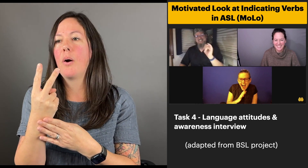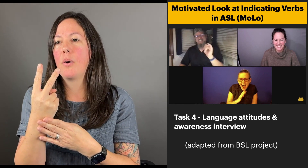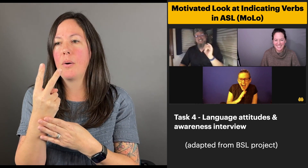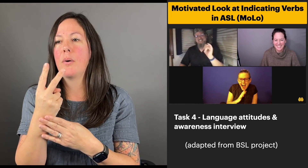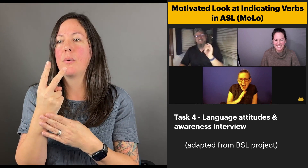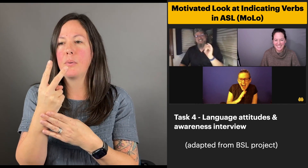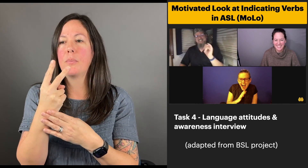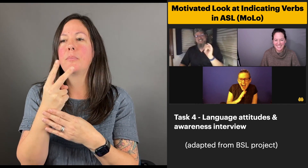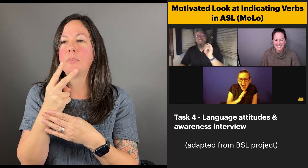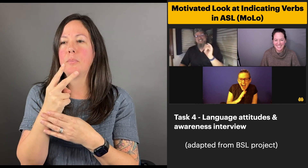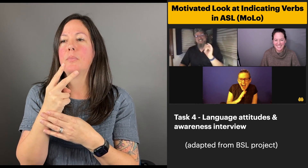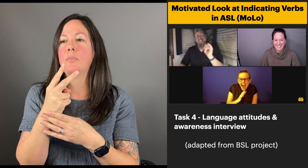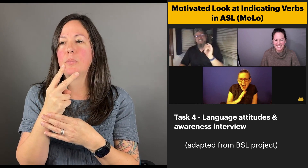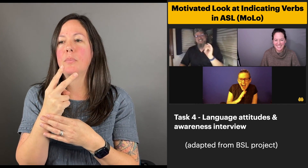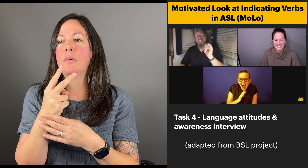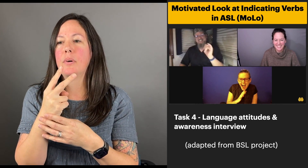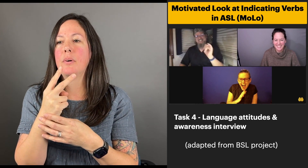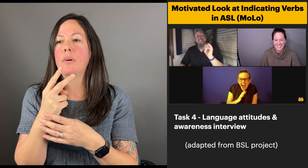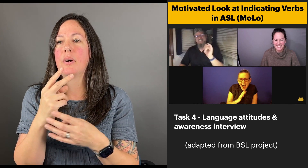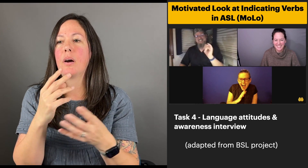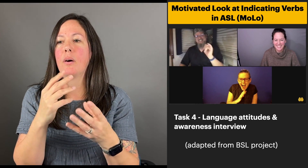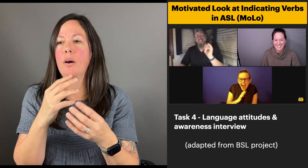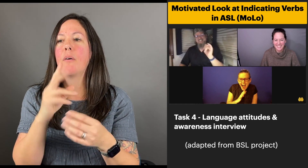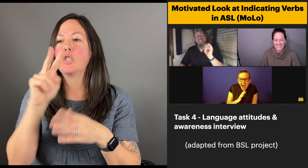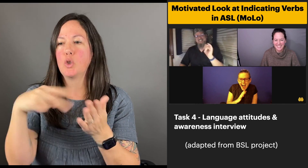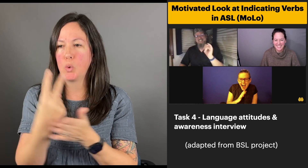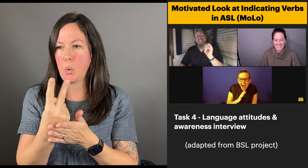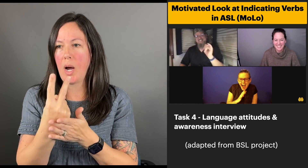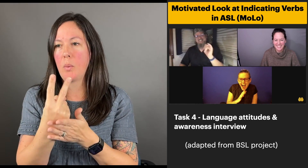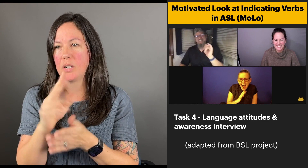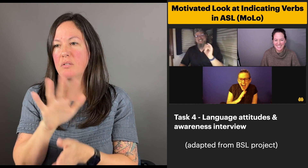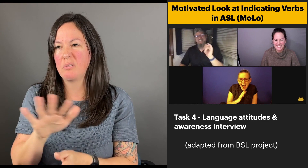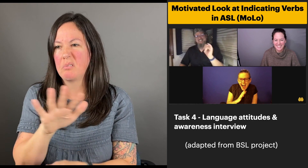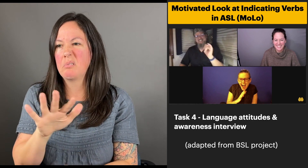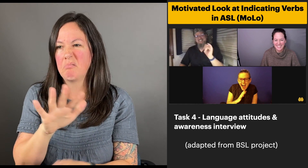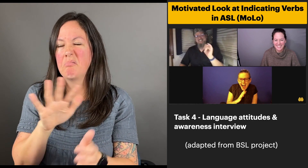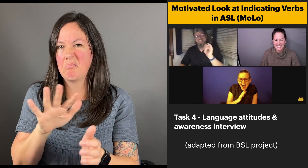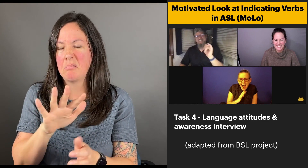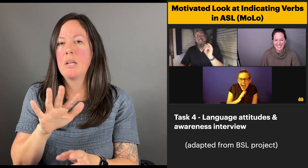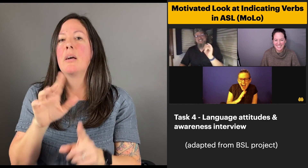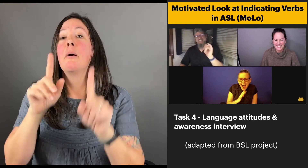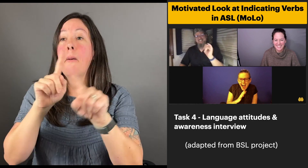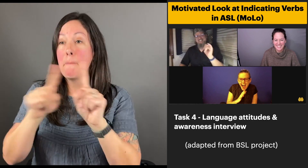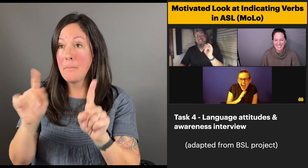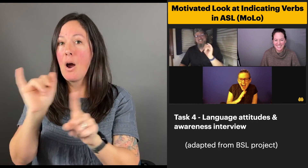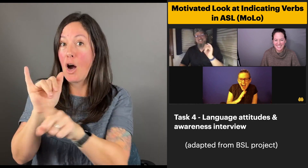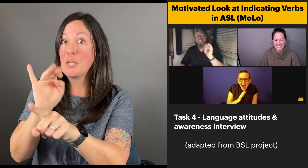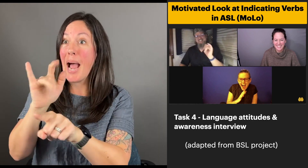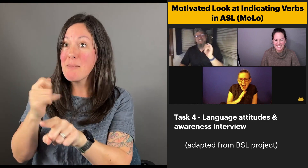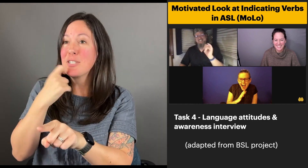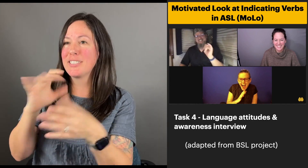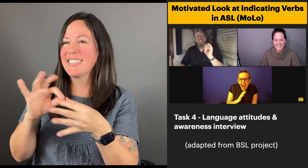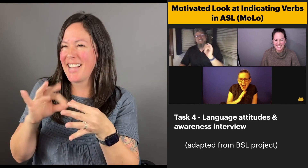on the opening and the closing of those four tasks alog together was two hours worth of